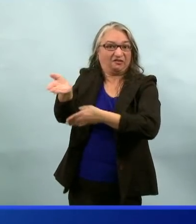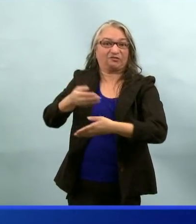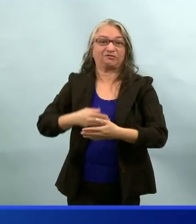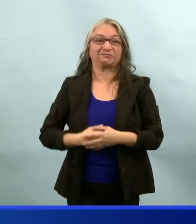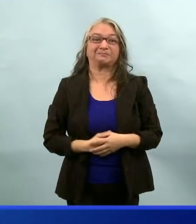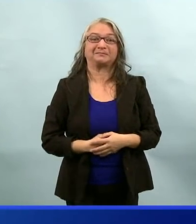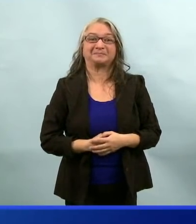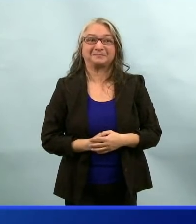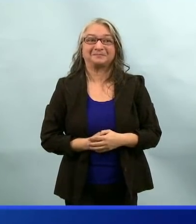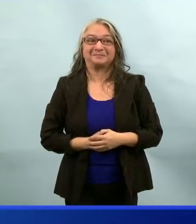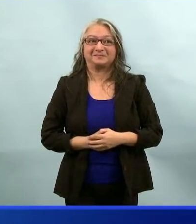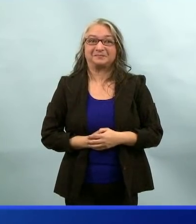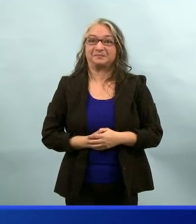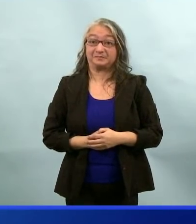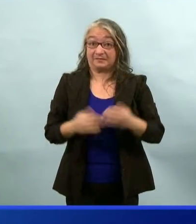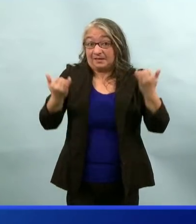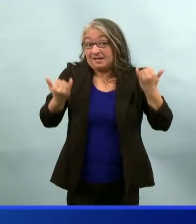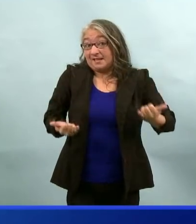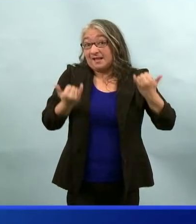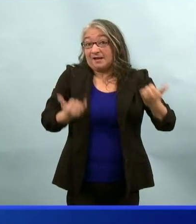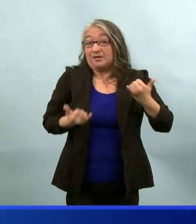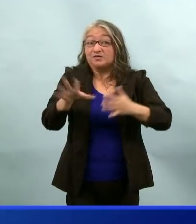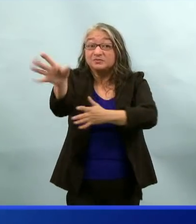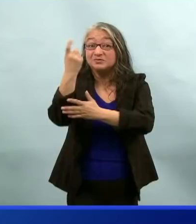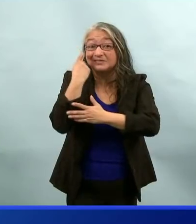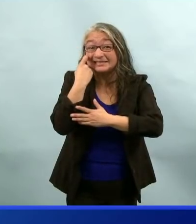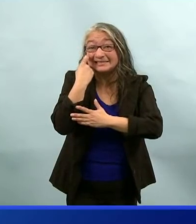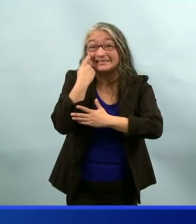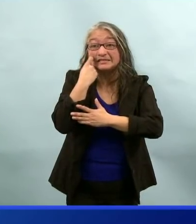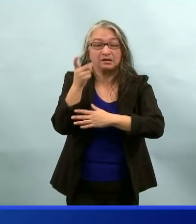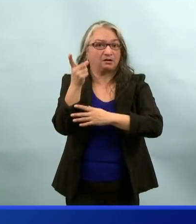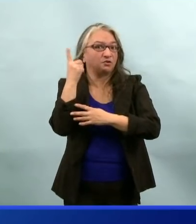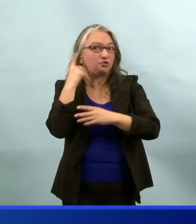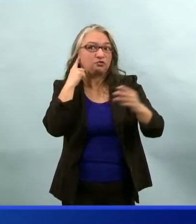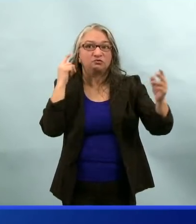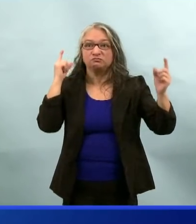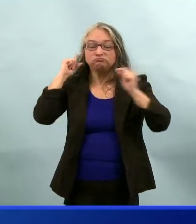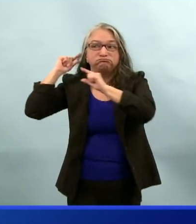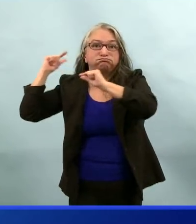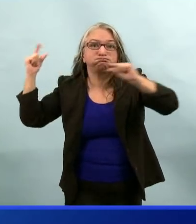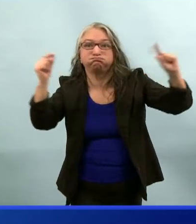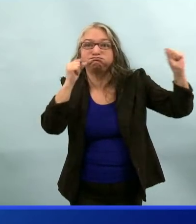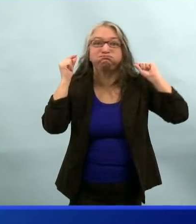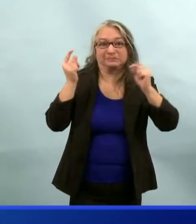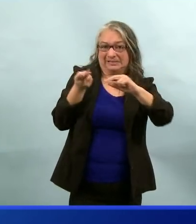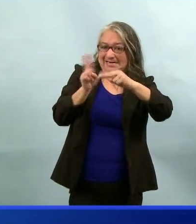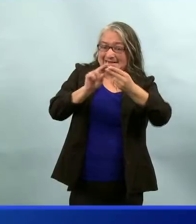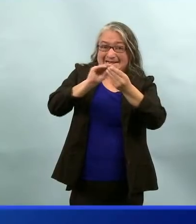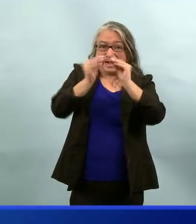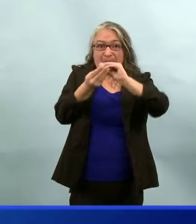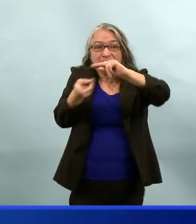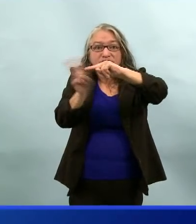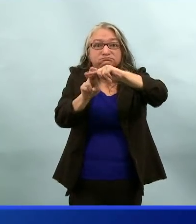another wave of surging covid cases and i want to emphasize that we do not want to be here again